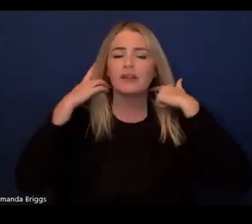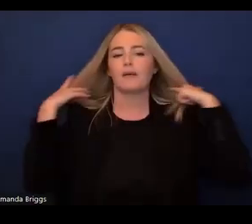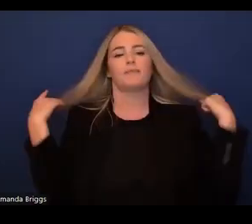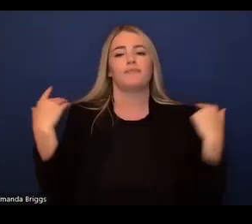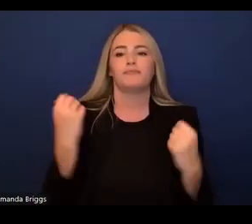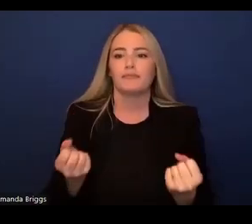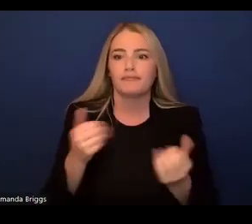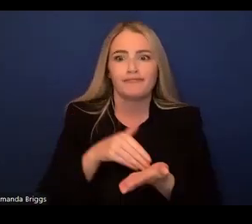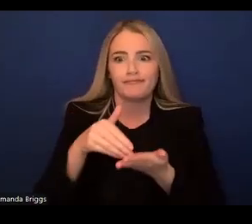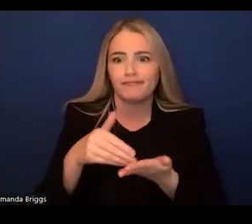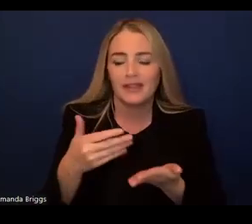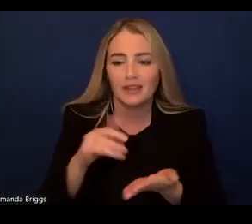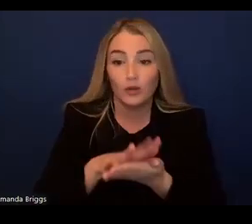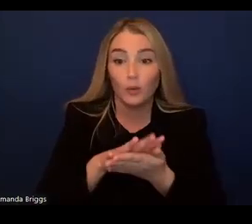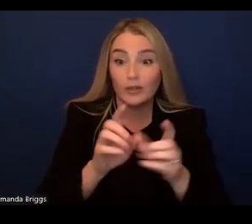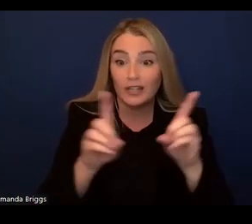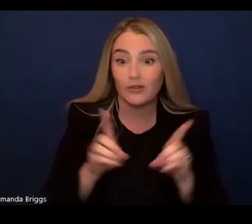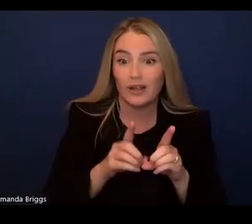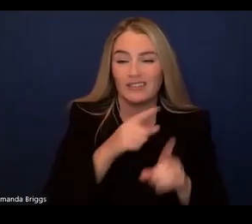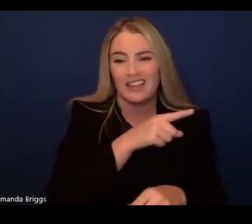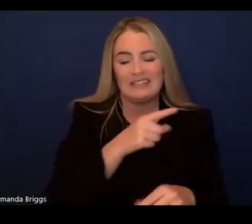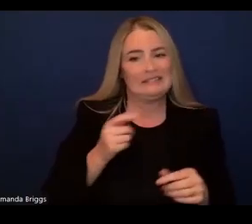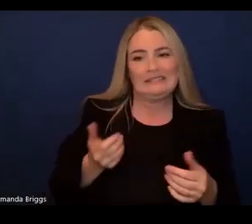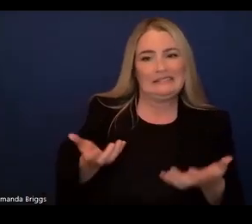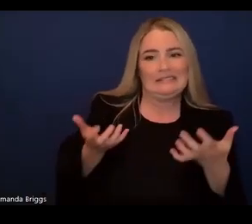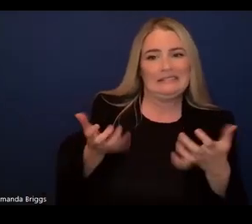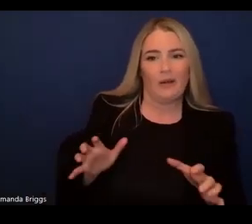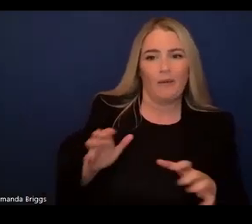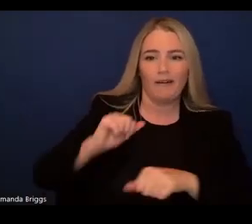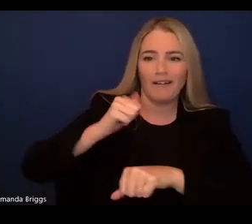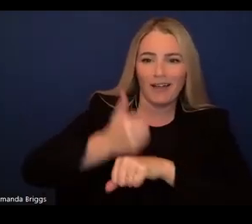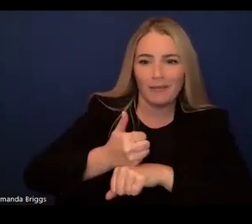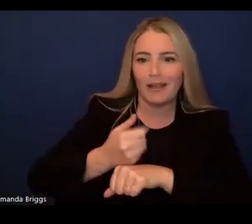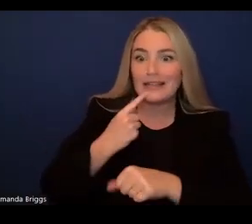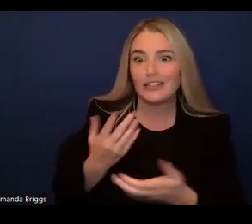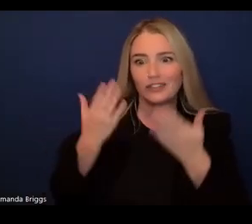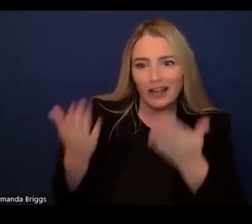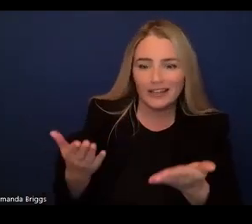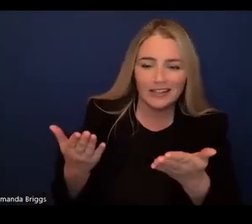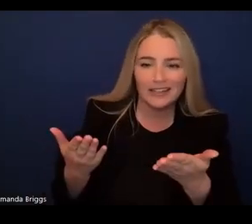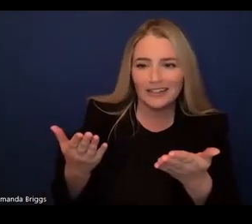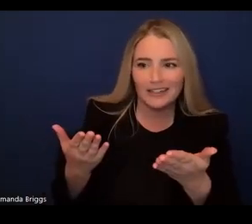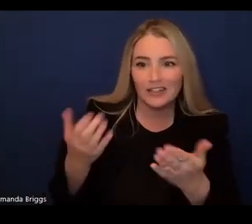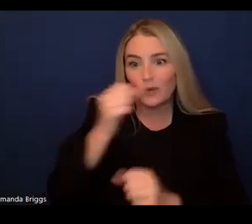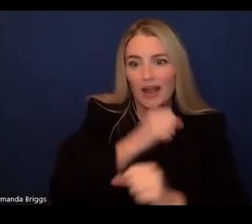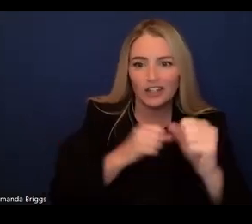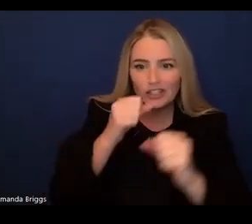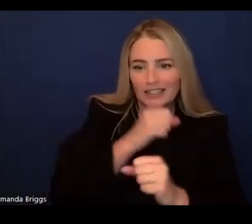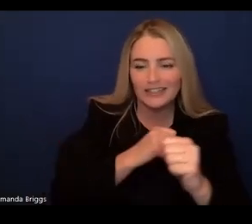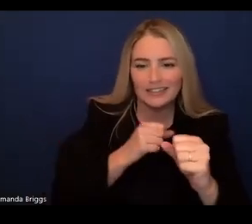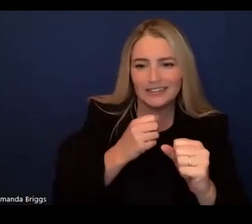Many times the school districts do not want to implement, suggestion, strategies. For what reason?